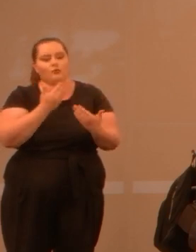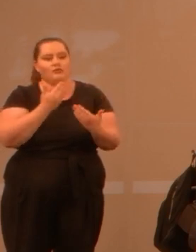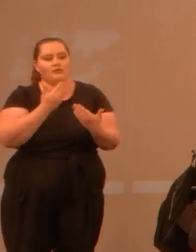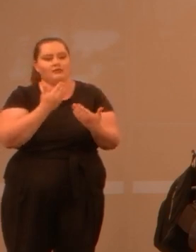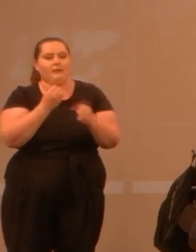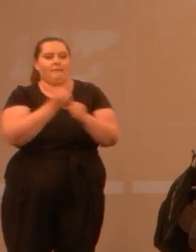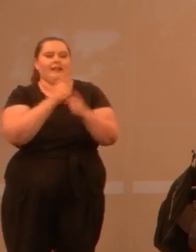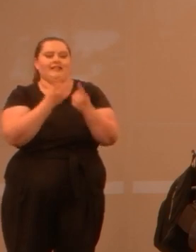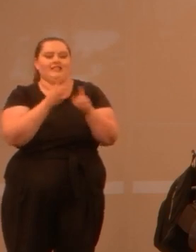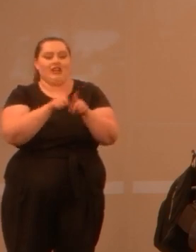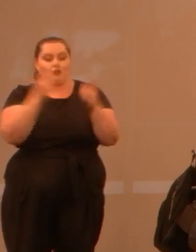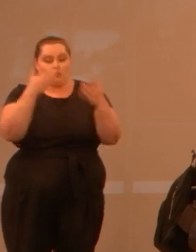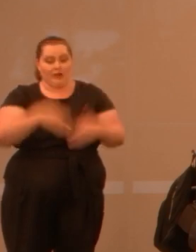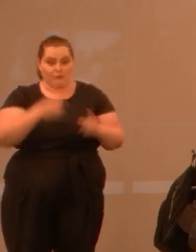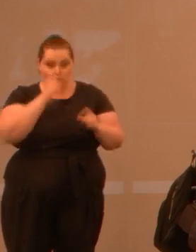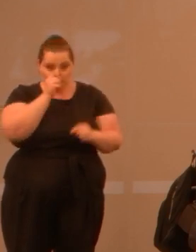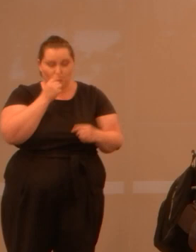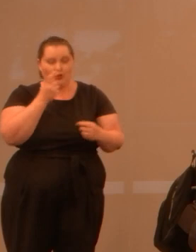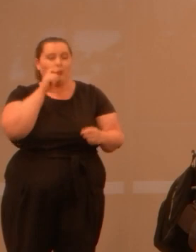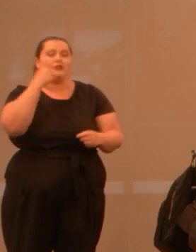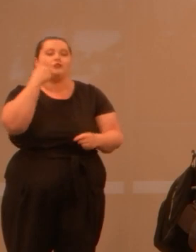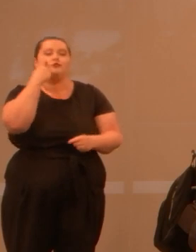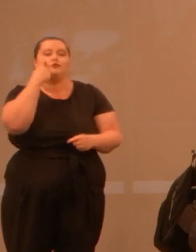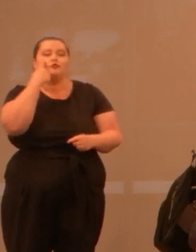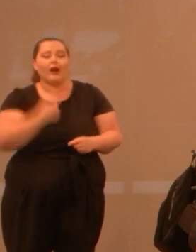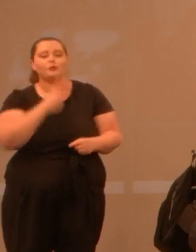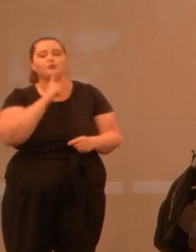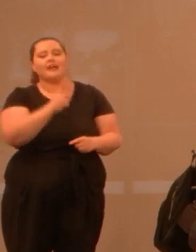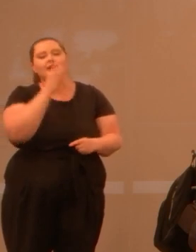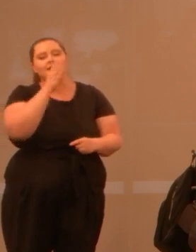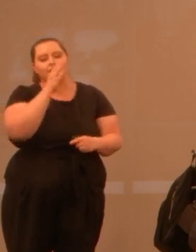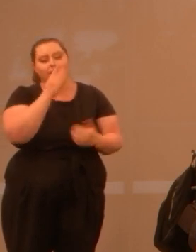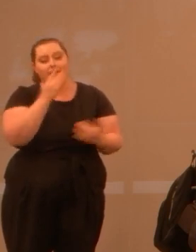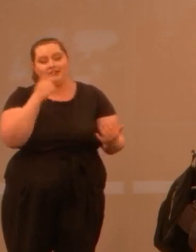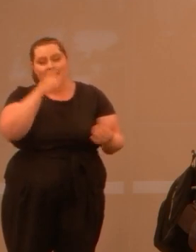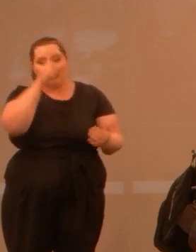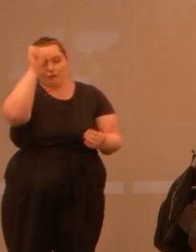tonight possible, so I'll endeavour to say as many as I can in the time I've got.